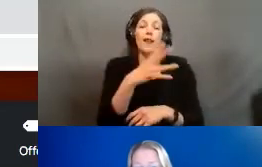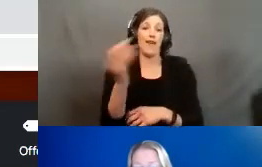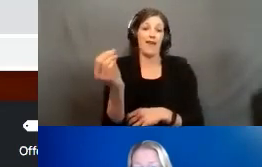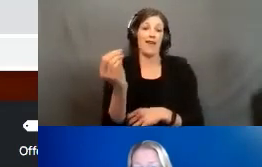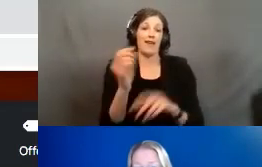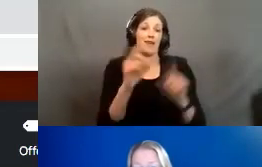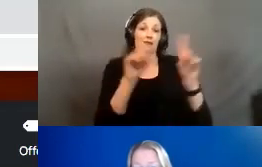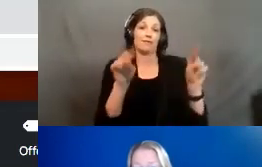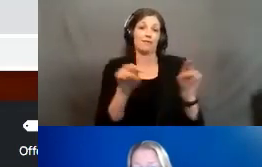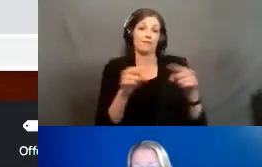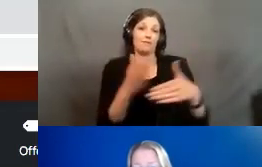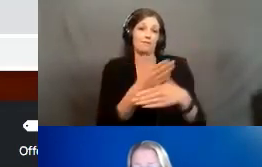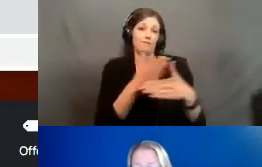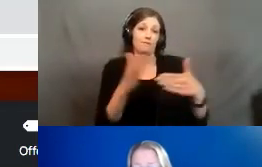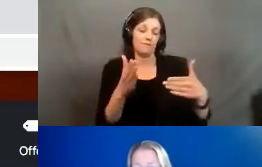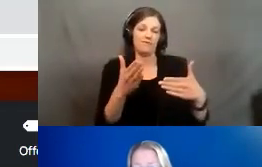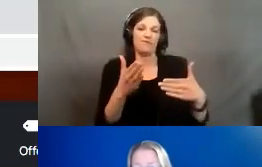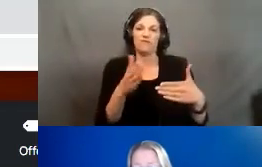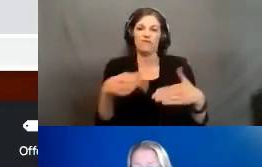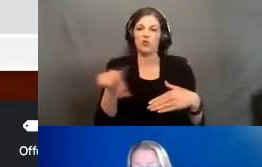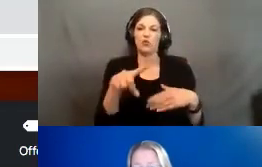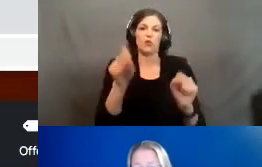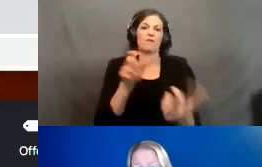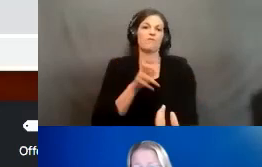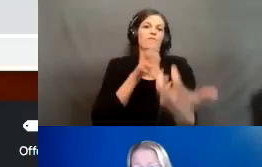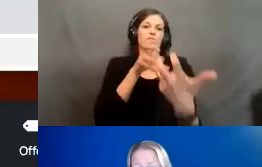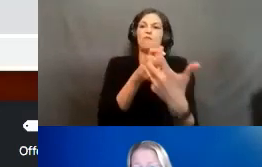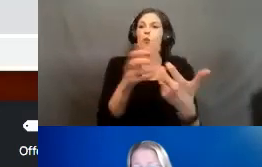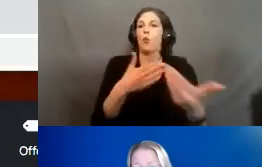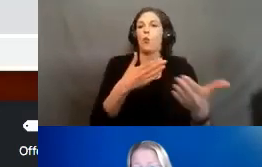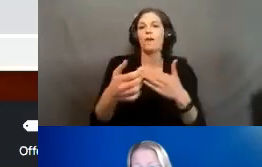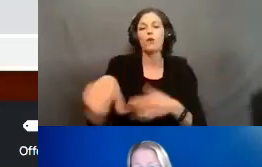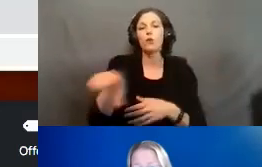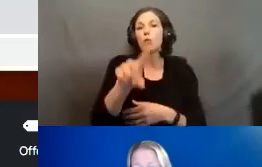So that is customizable to you 12:46:20 and what is occurring in your session.